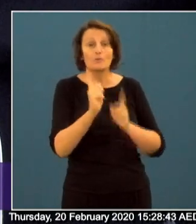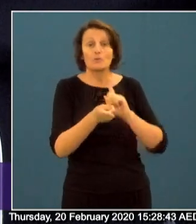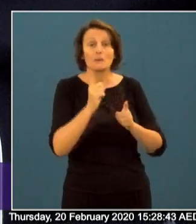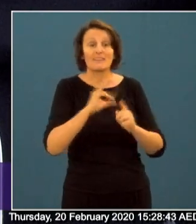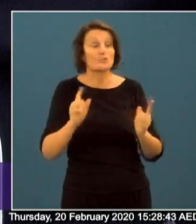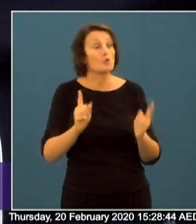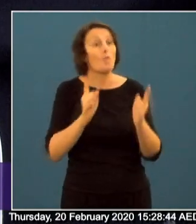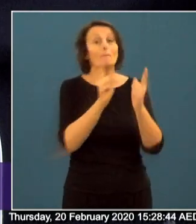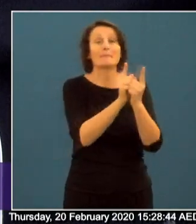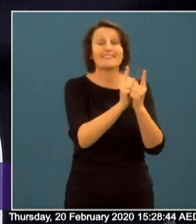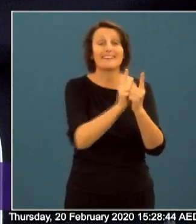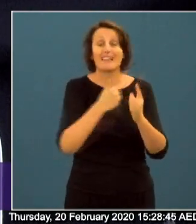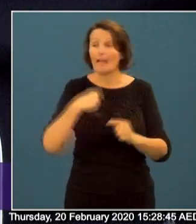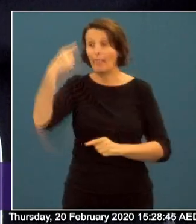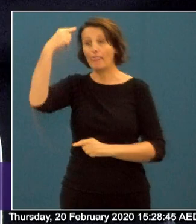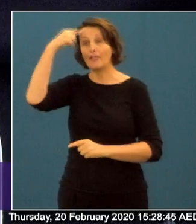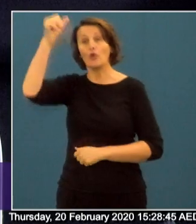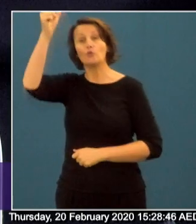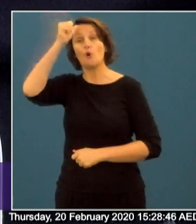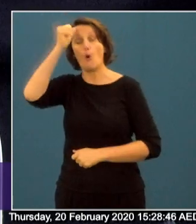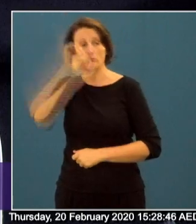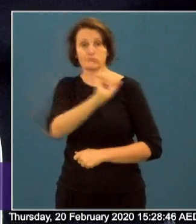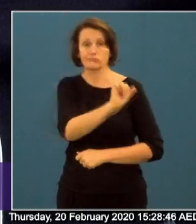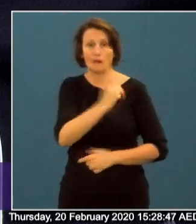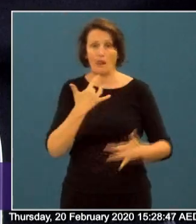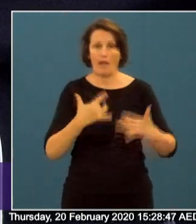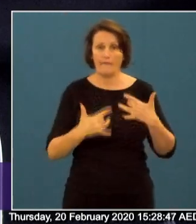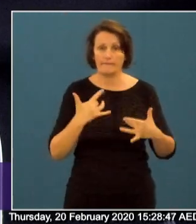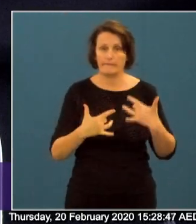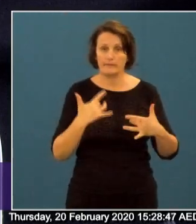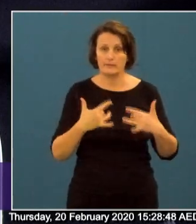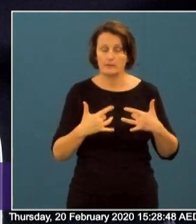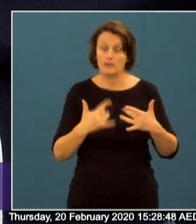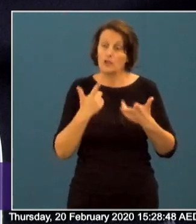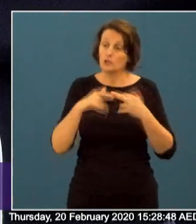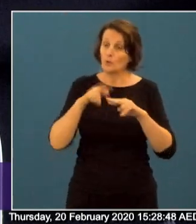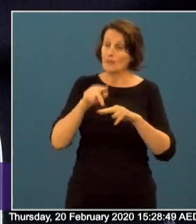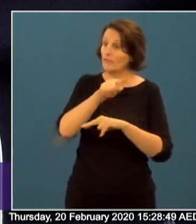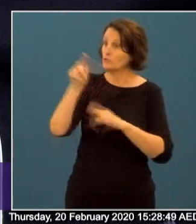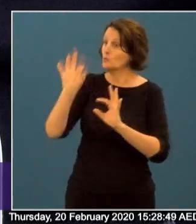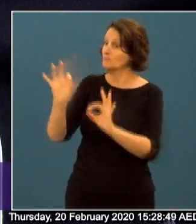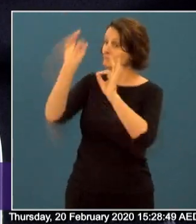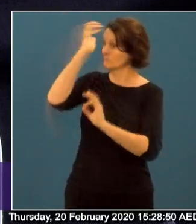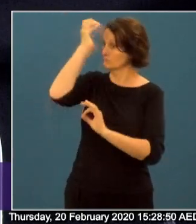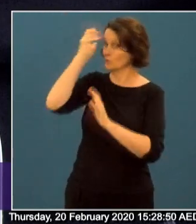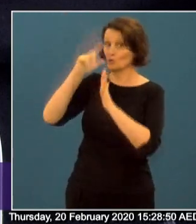of their own experience of life. And if you're a highly trained medical specialist who has been